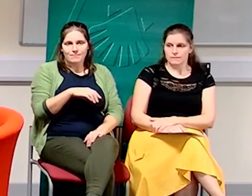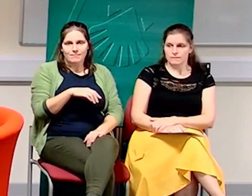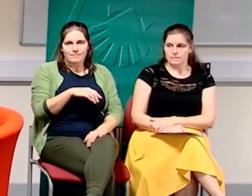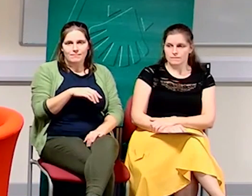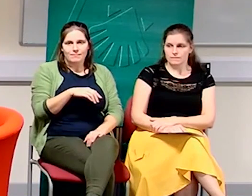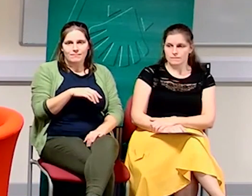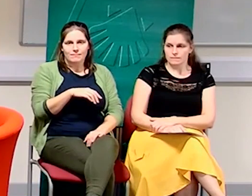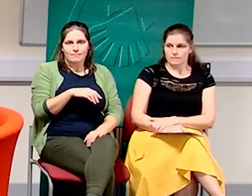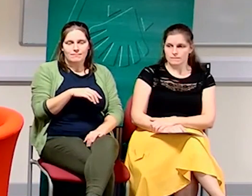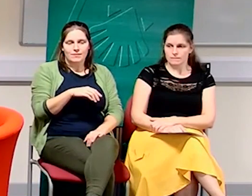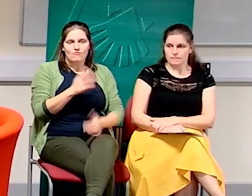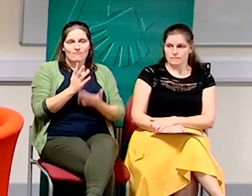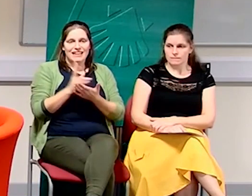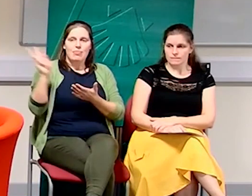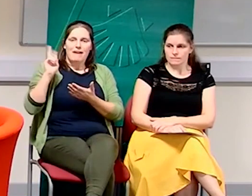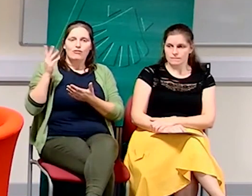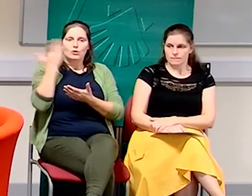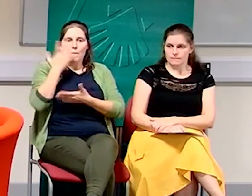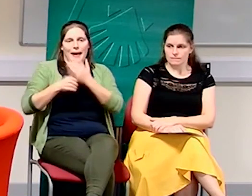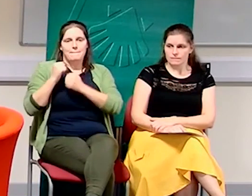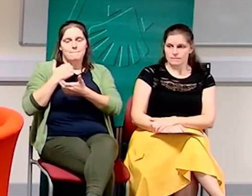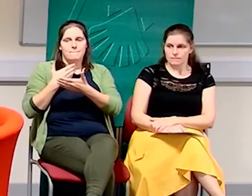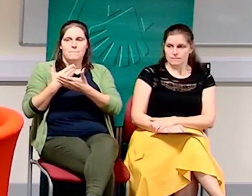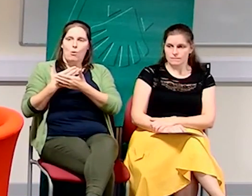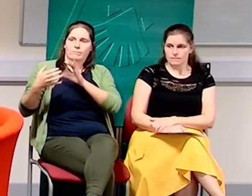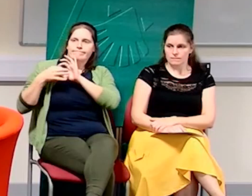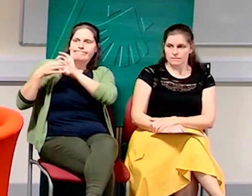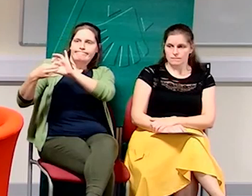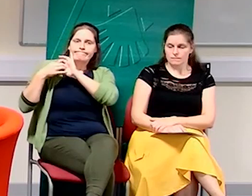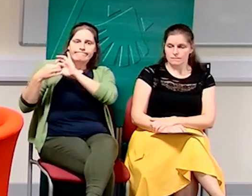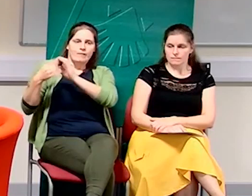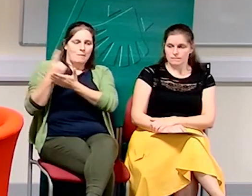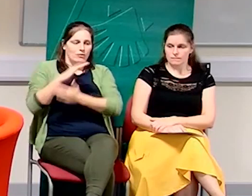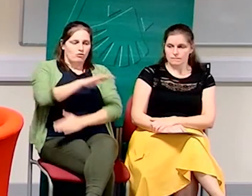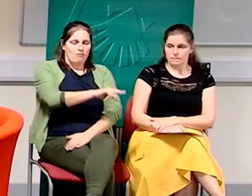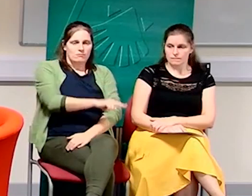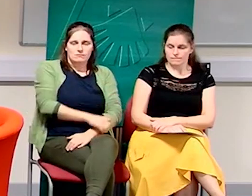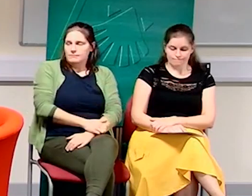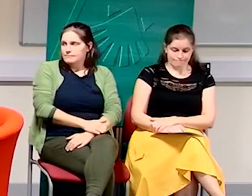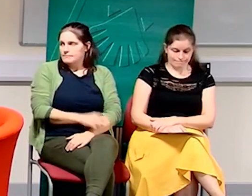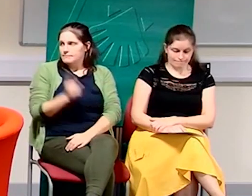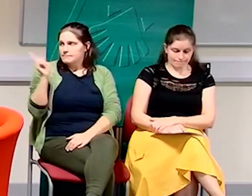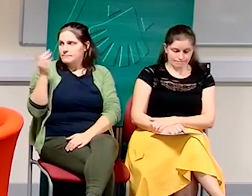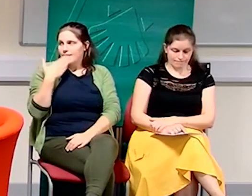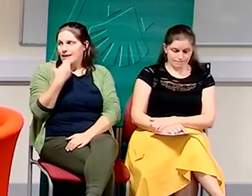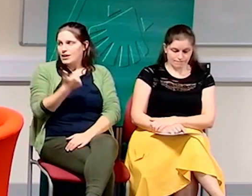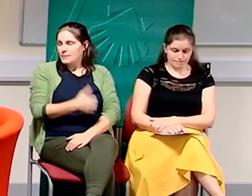the parents uh about the child and their needs thank you and I think we'll come back in a minute